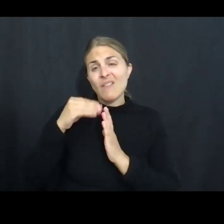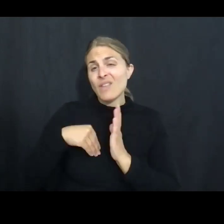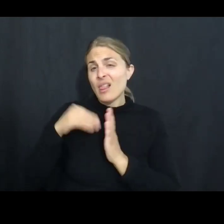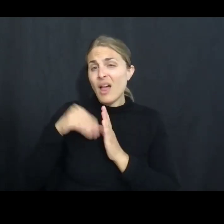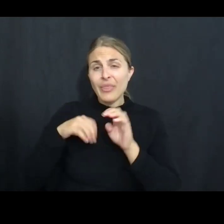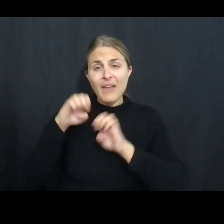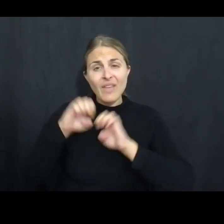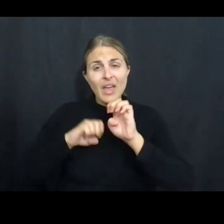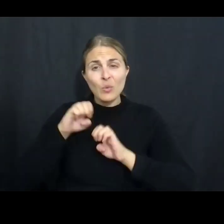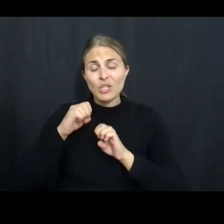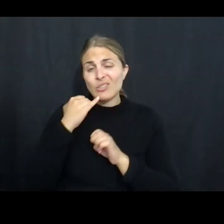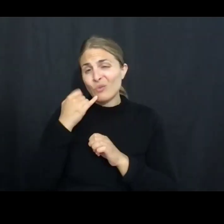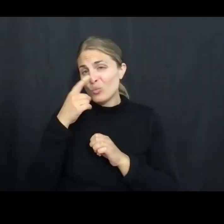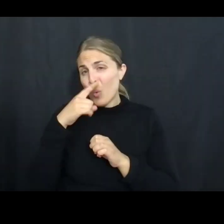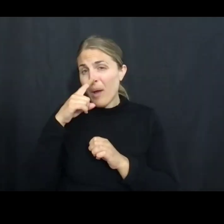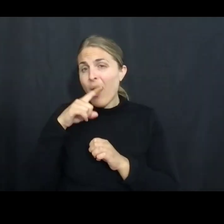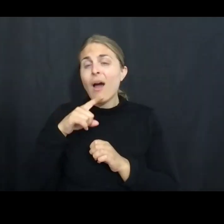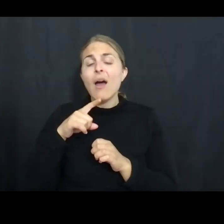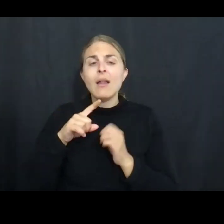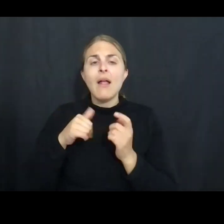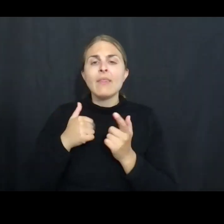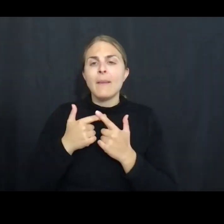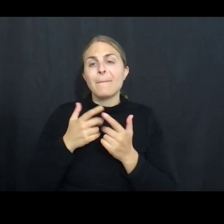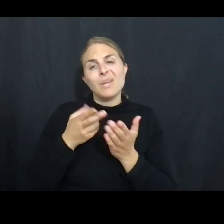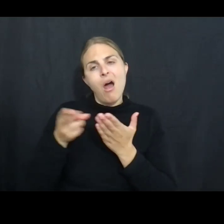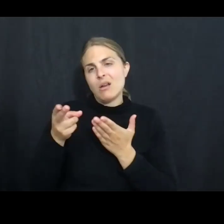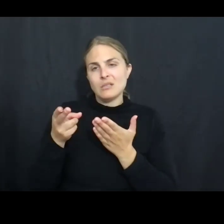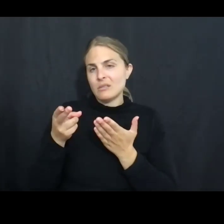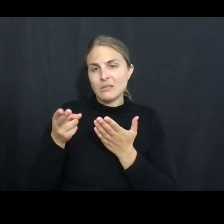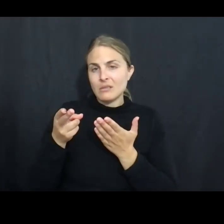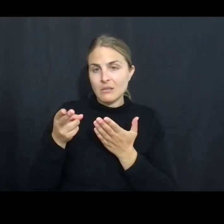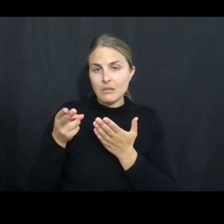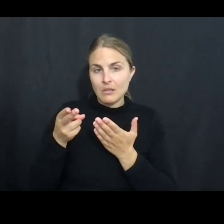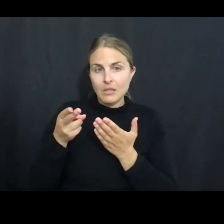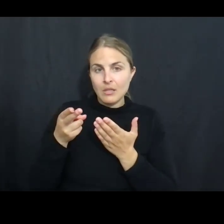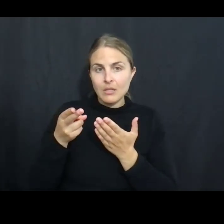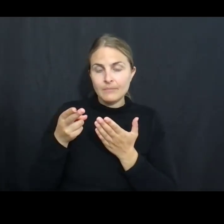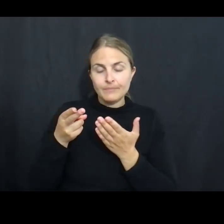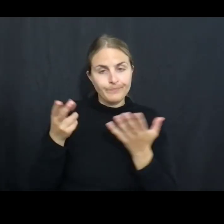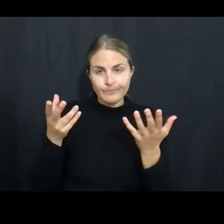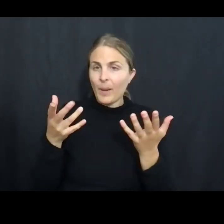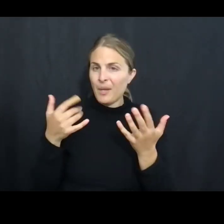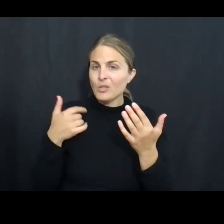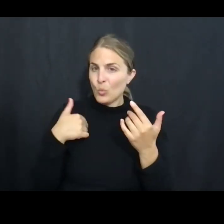based on the feedback we receive and it just helps a